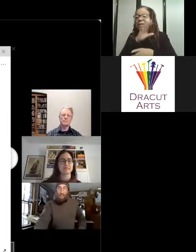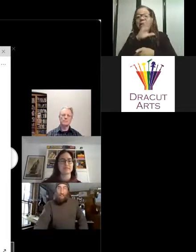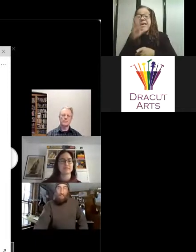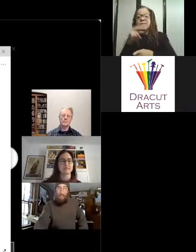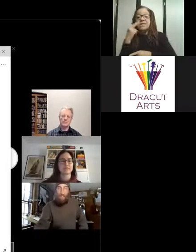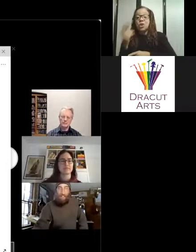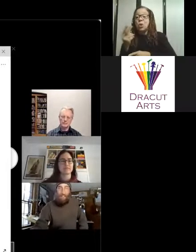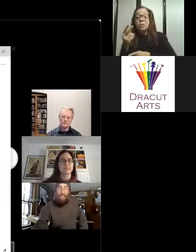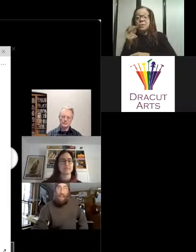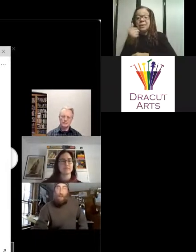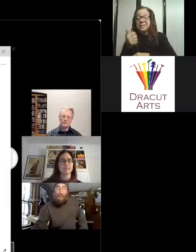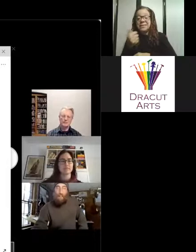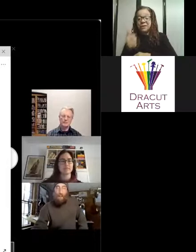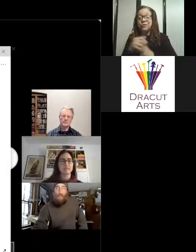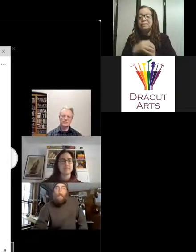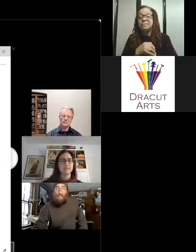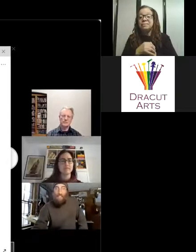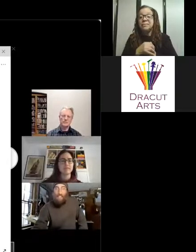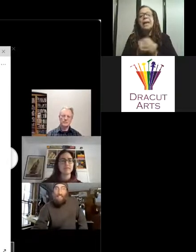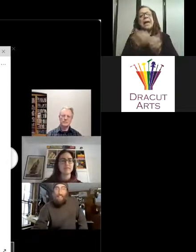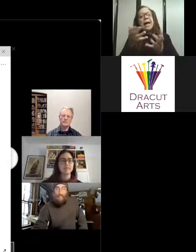encountered. "I wanted to go into the city today"--